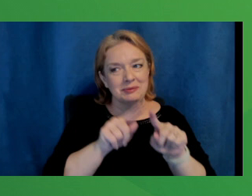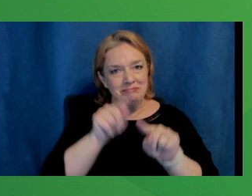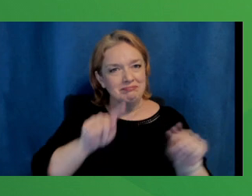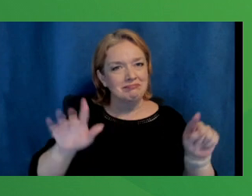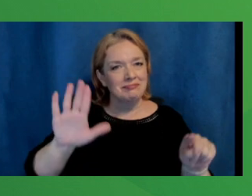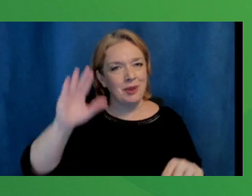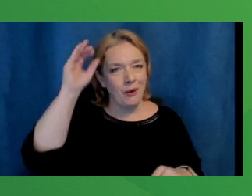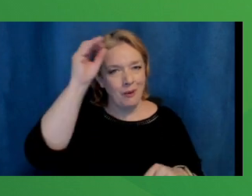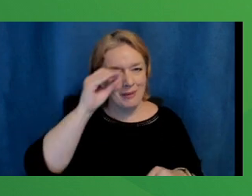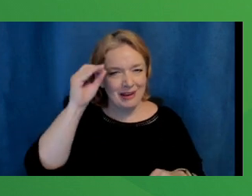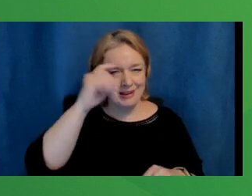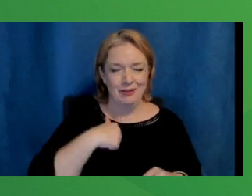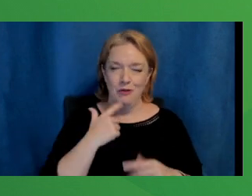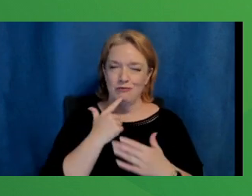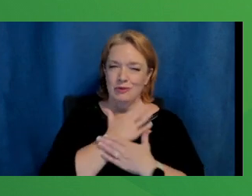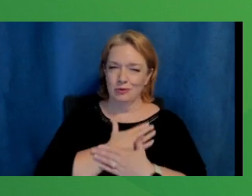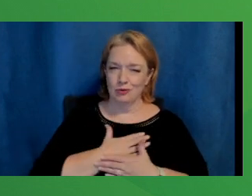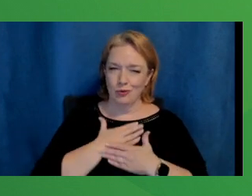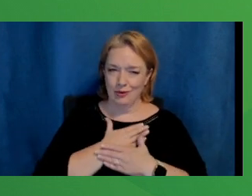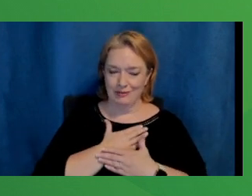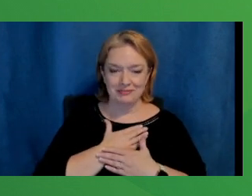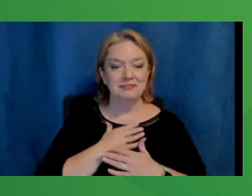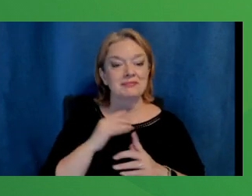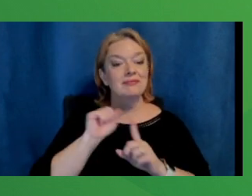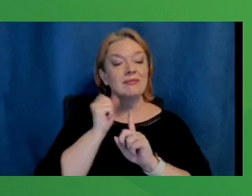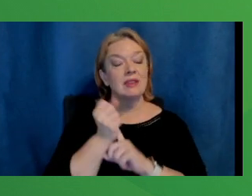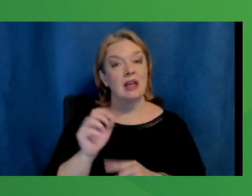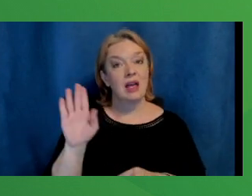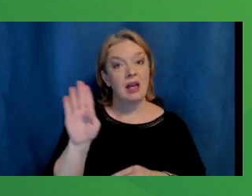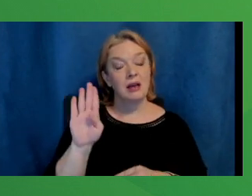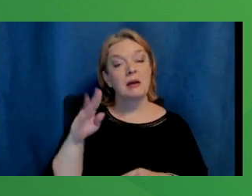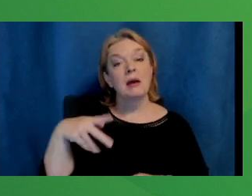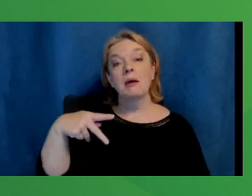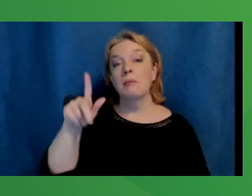For scenario B, we have plastic pollution breaks into smaller and smaller pieces in the ocean.